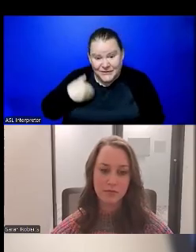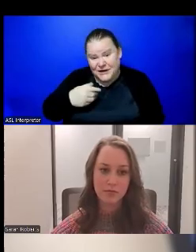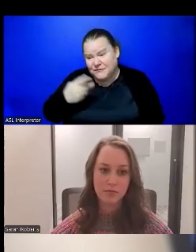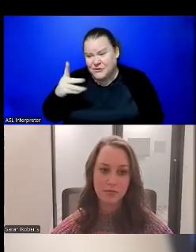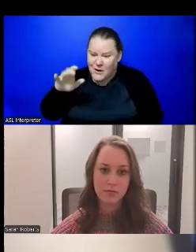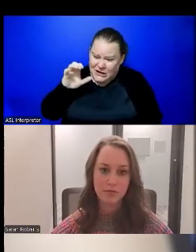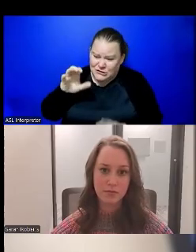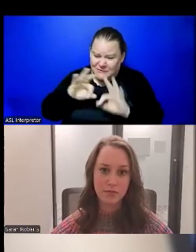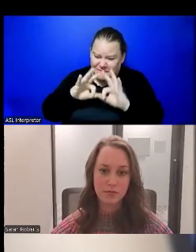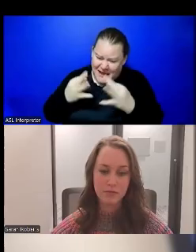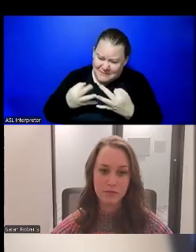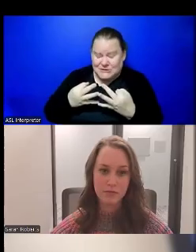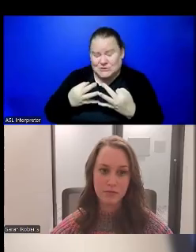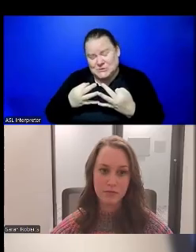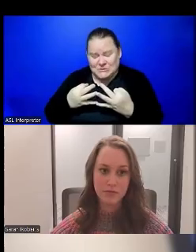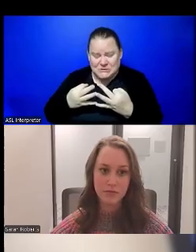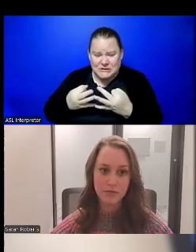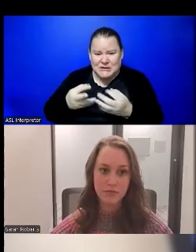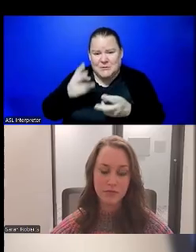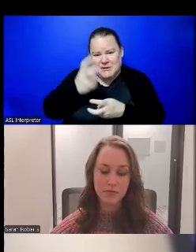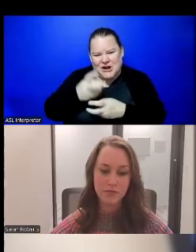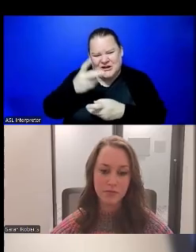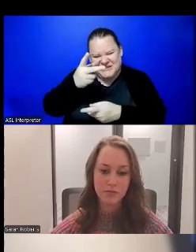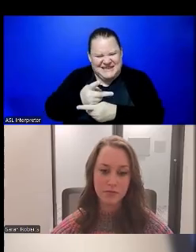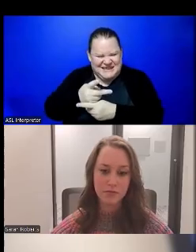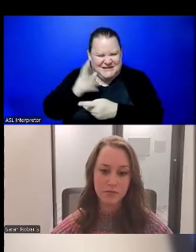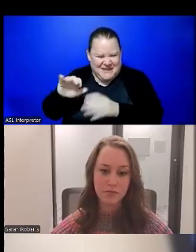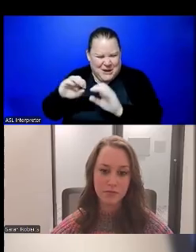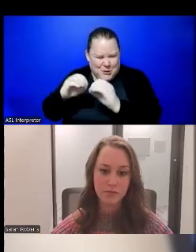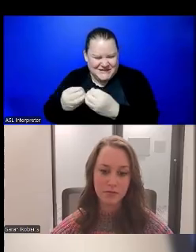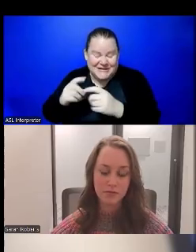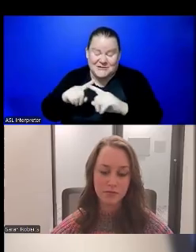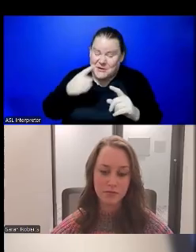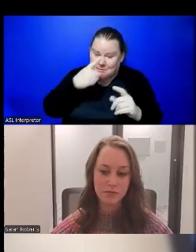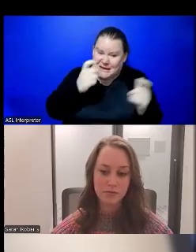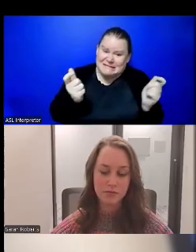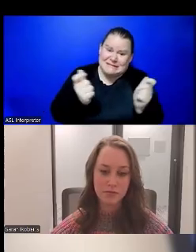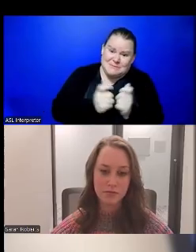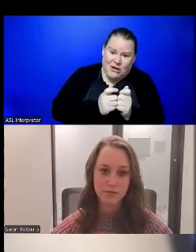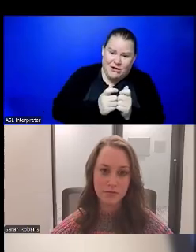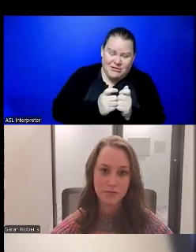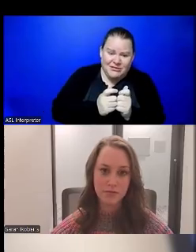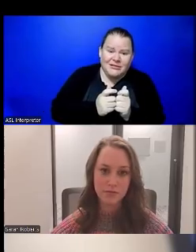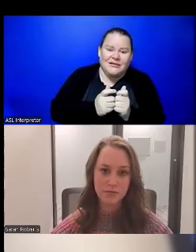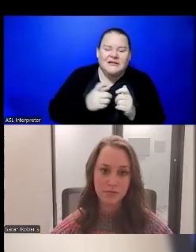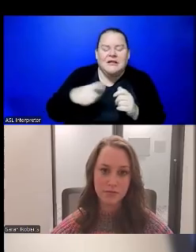hard to keep that together, but the fact that there's a small enough number that these families get together, and we're